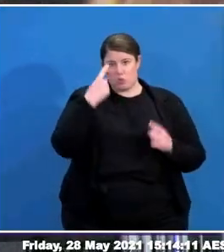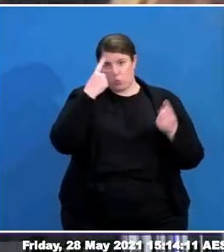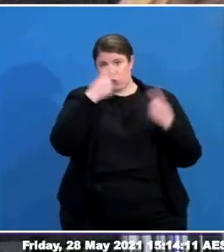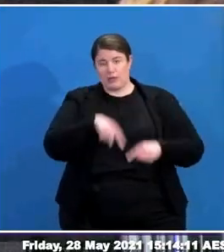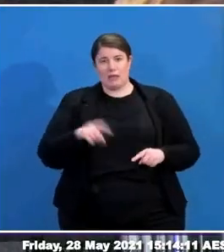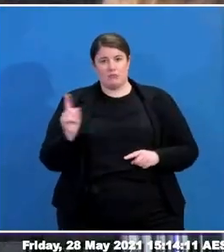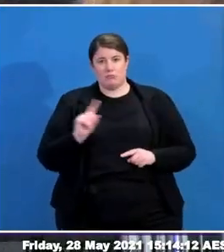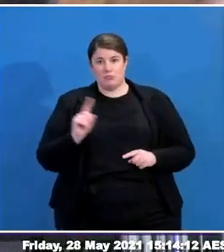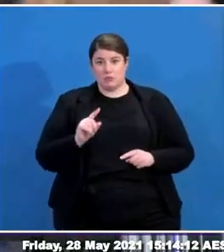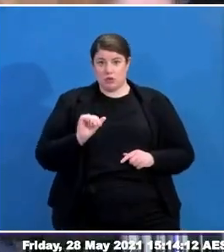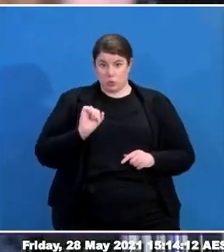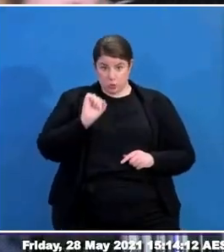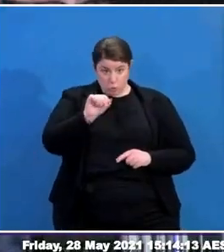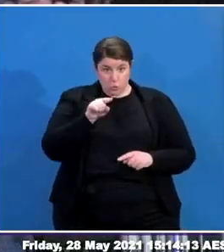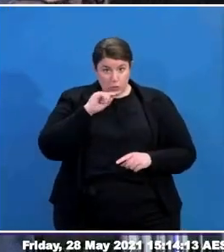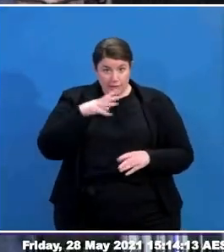Is that a matter for your agency?